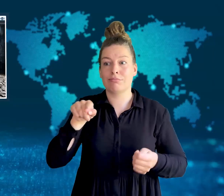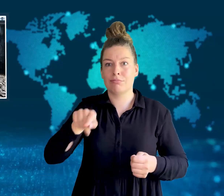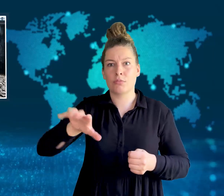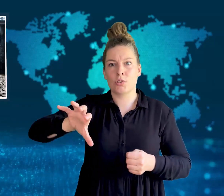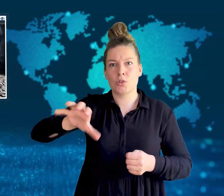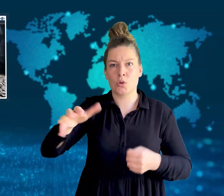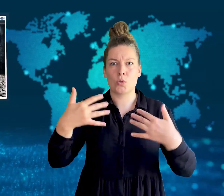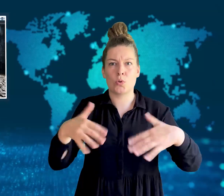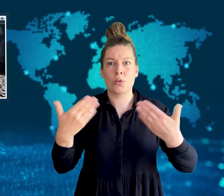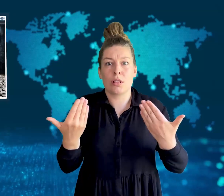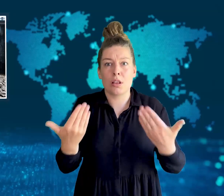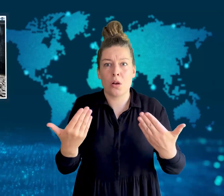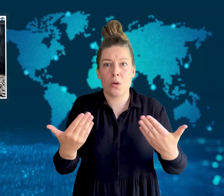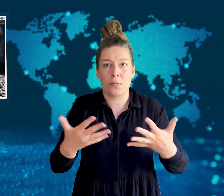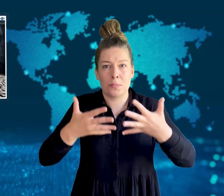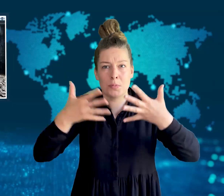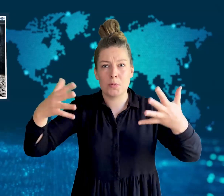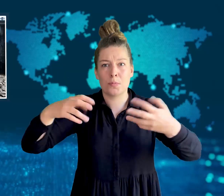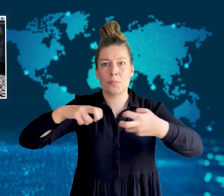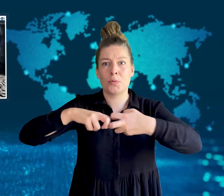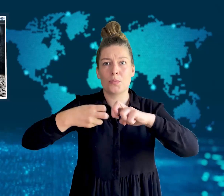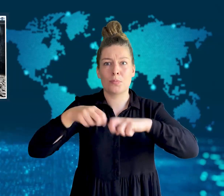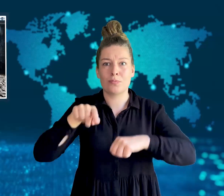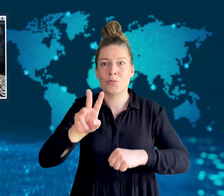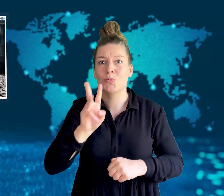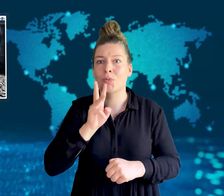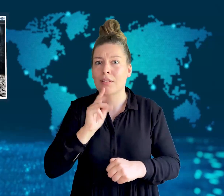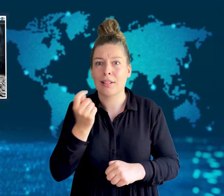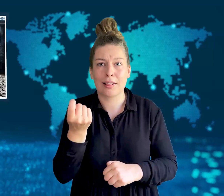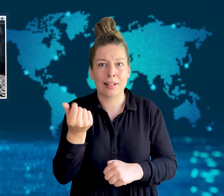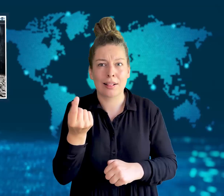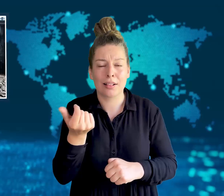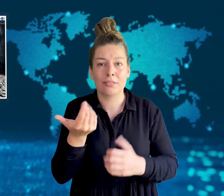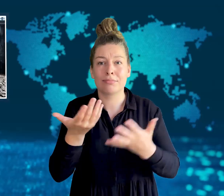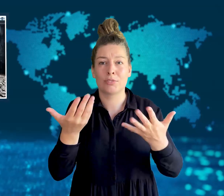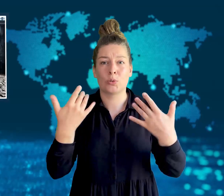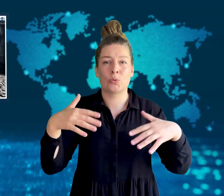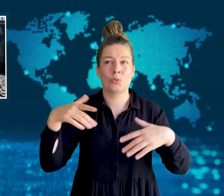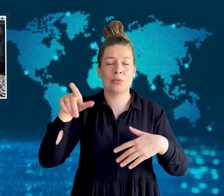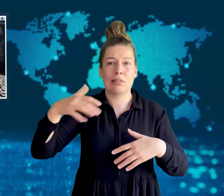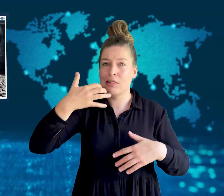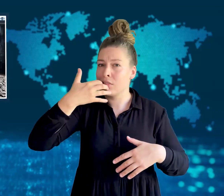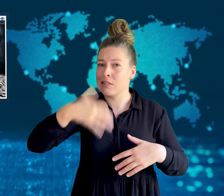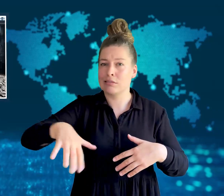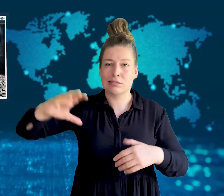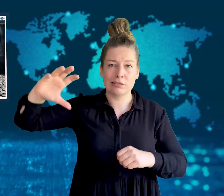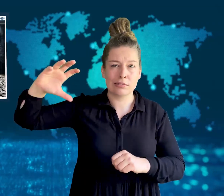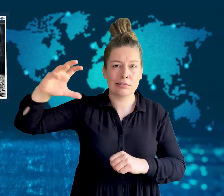drought and high temperatures.